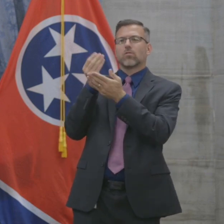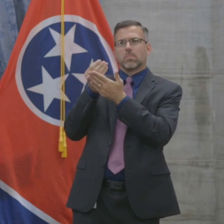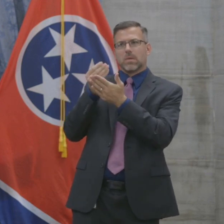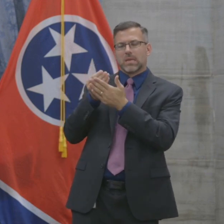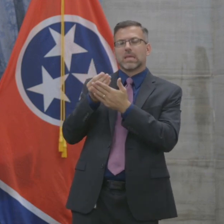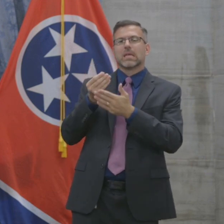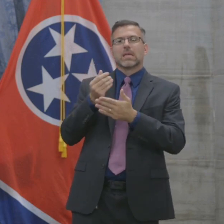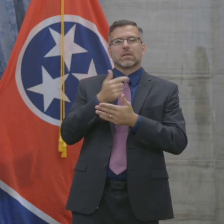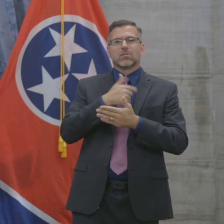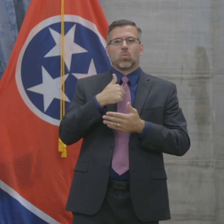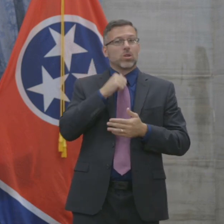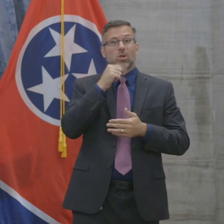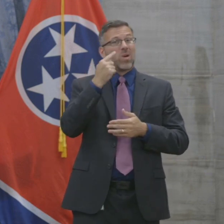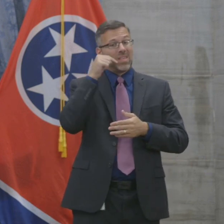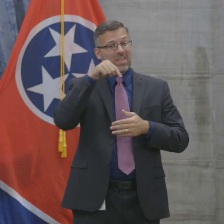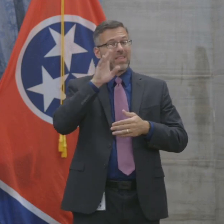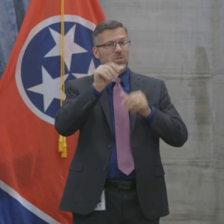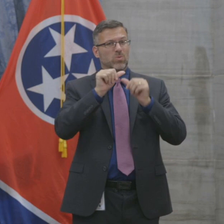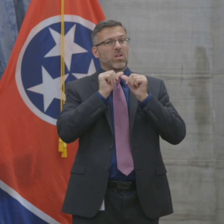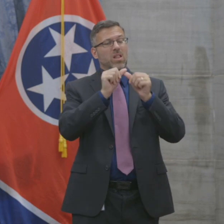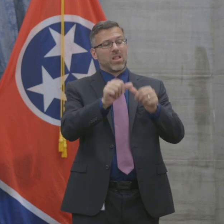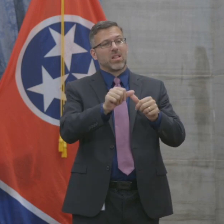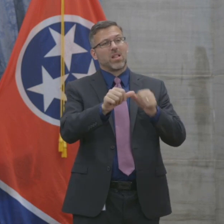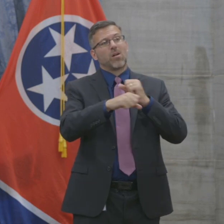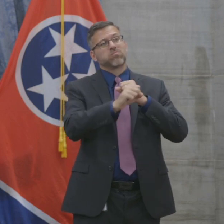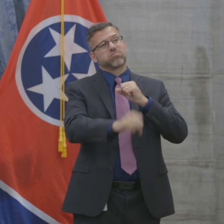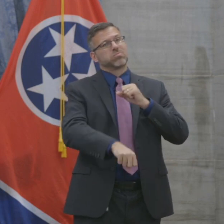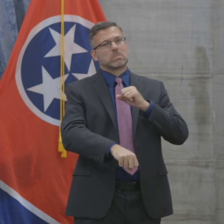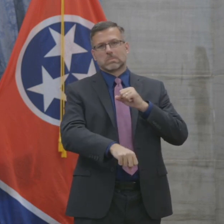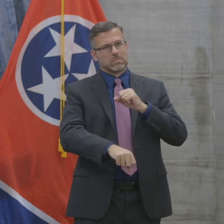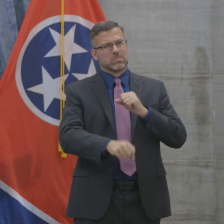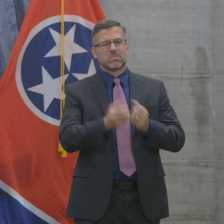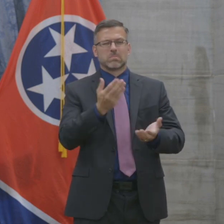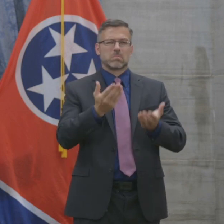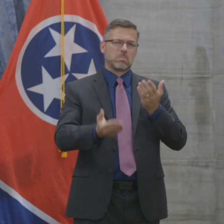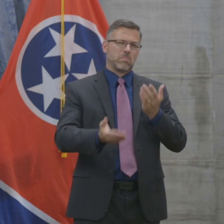for the additional benefit. We anticipate implementing and